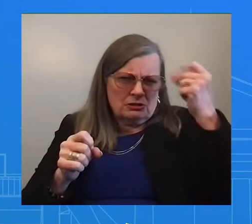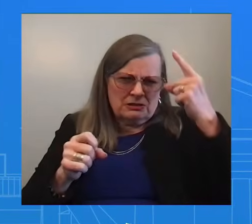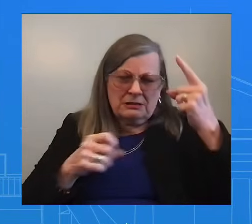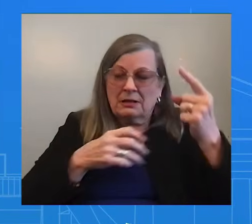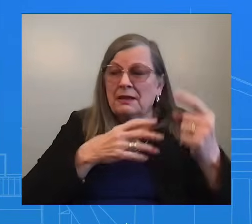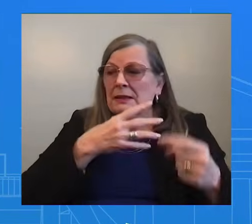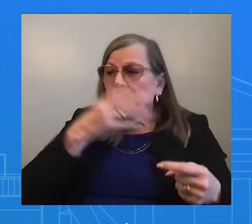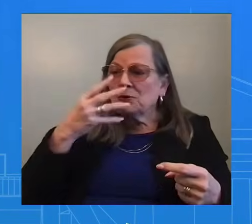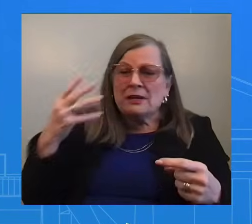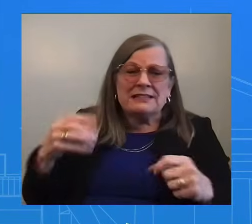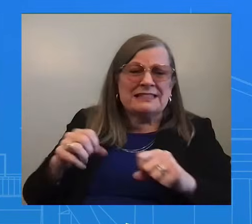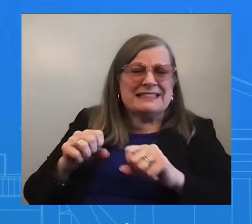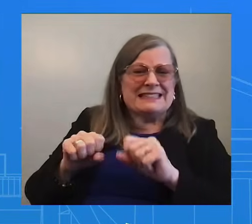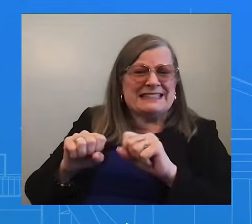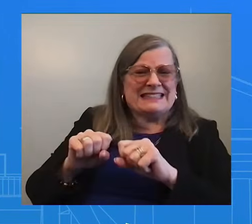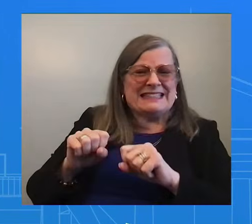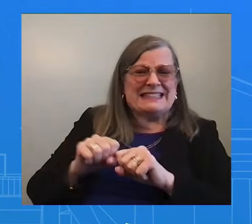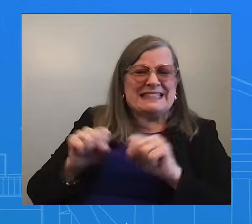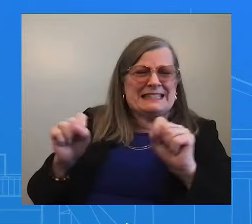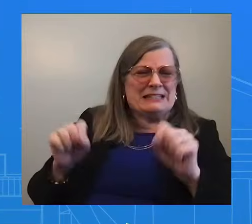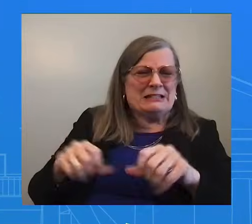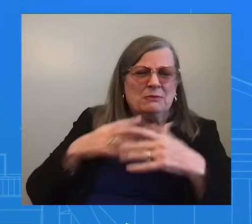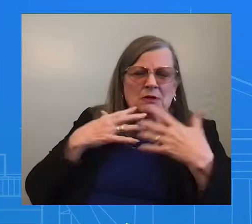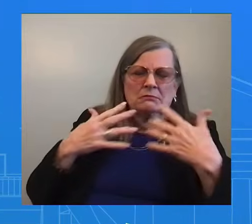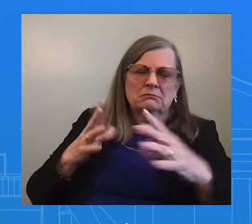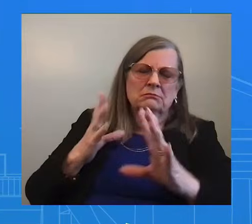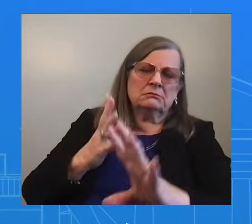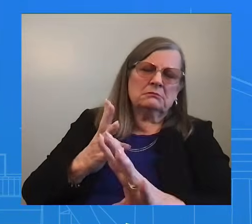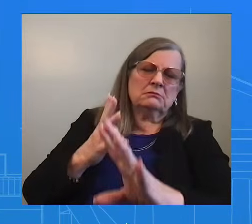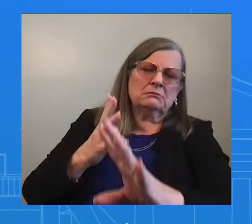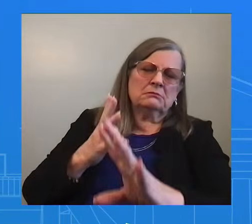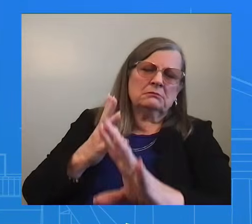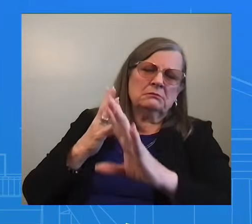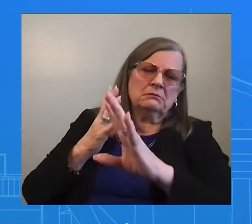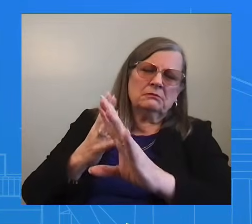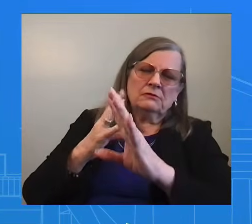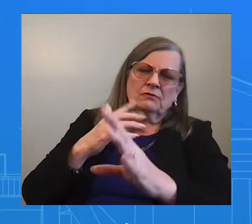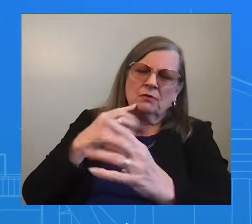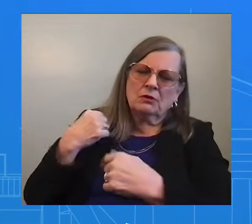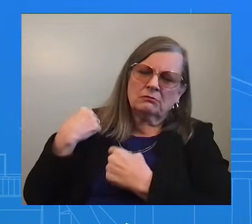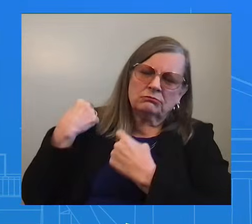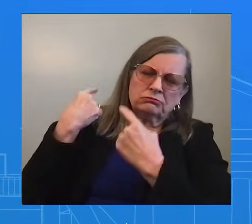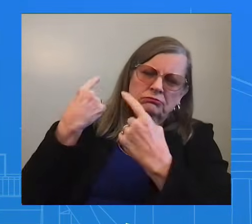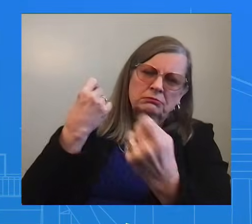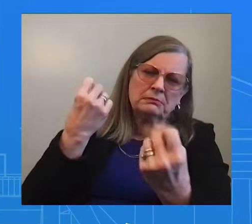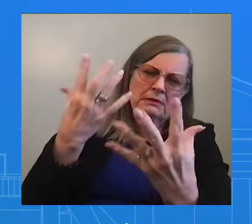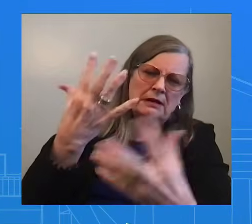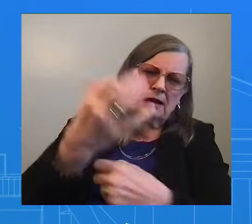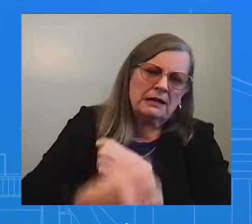And so, we have to do everything that we can to fix that system. And so, we're going to have those conversation. And you're right, it's not just about funding.